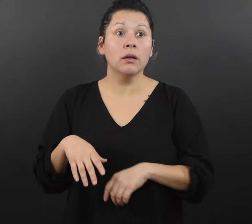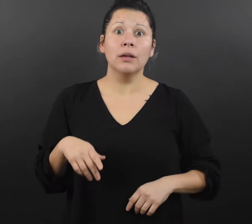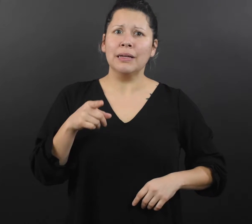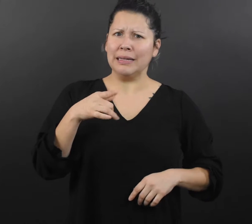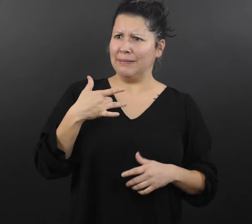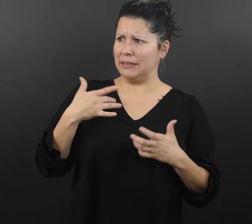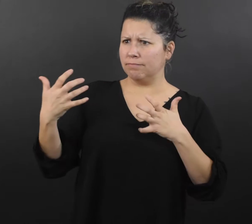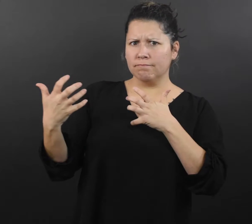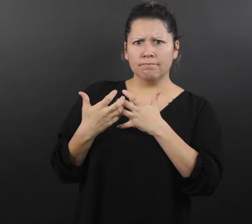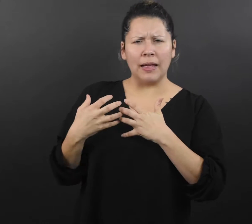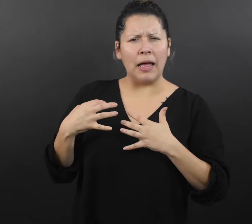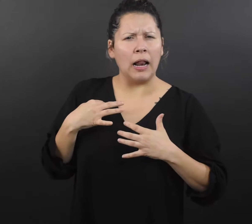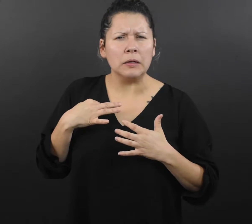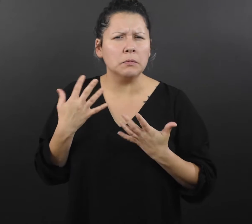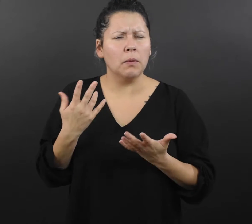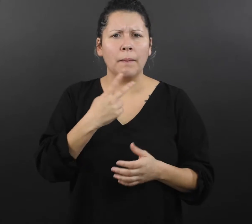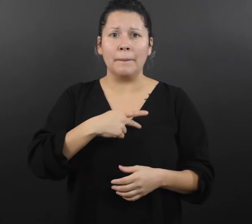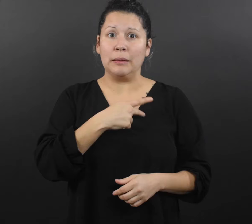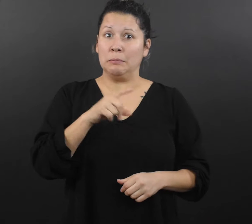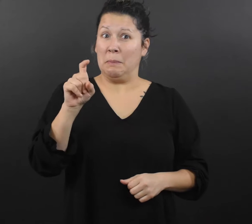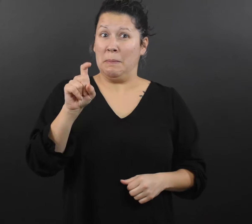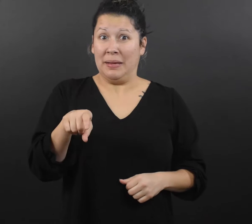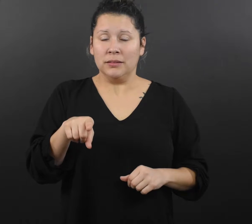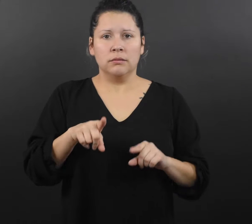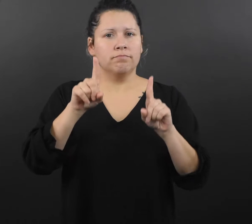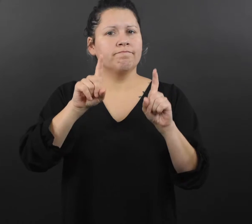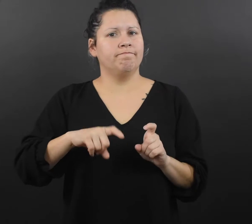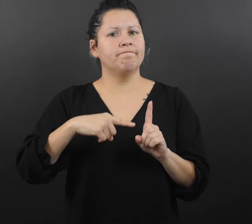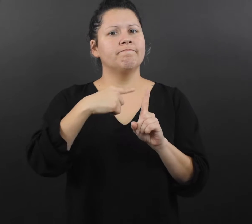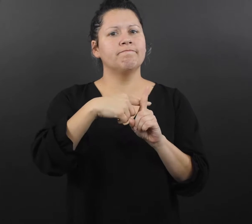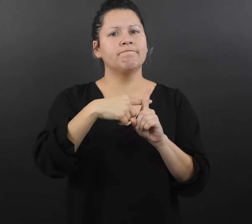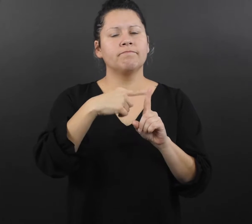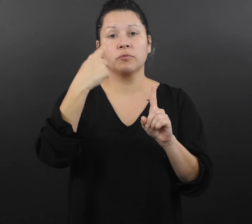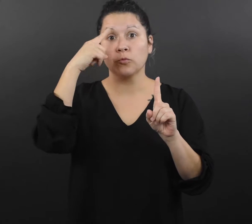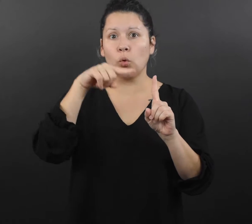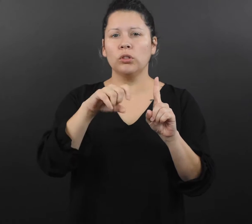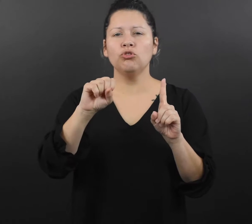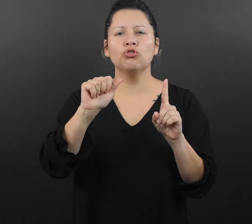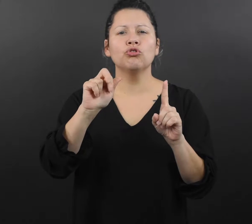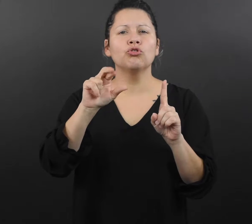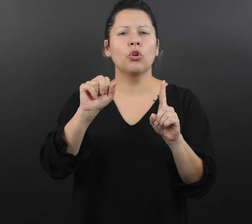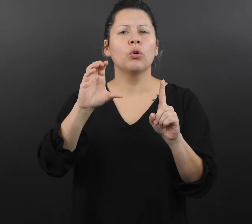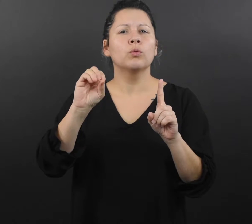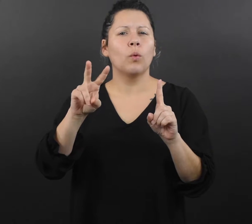To be eligible, patients must: ○ Test positive for SARS-CoV-2.